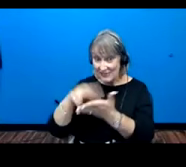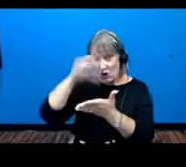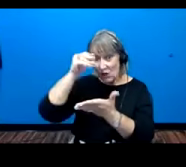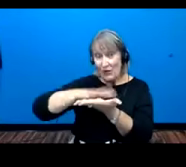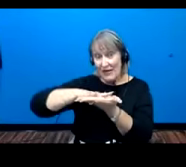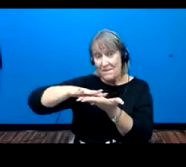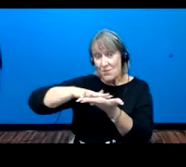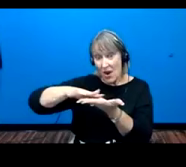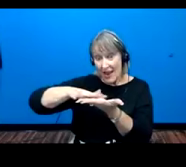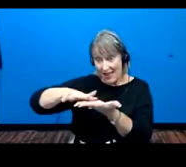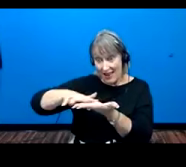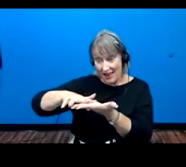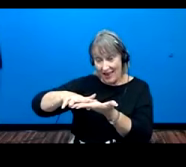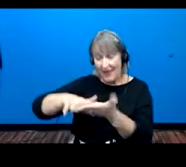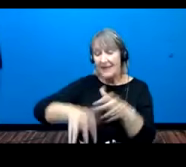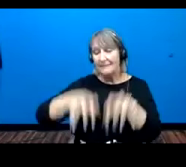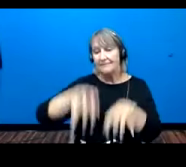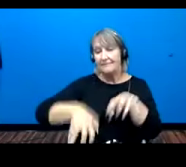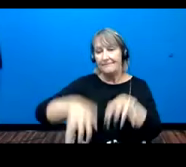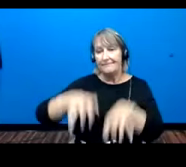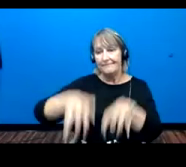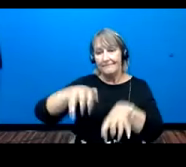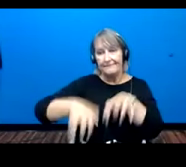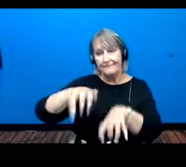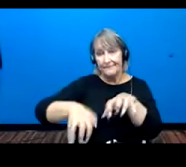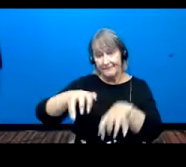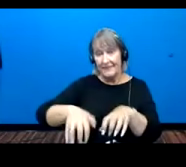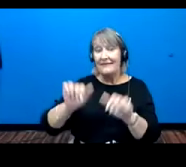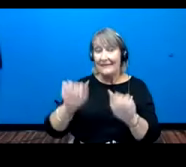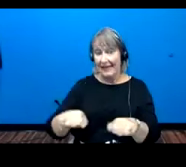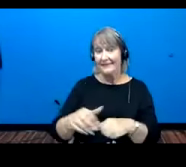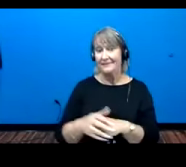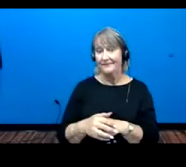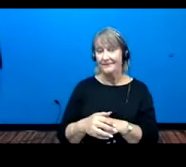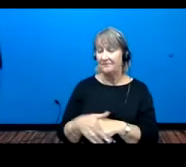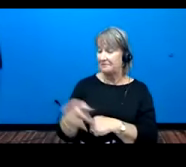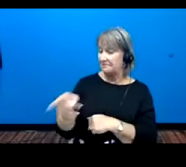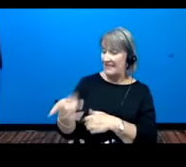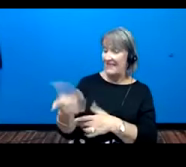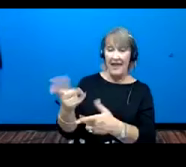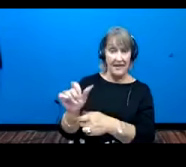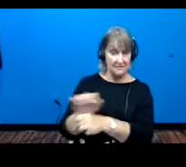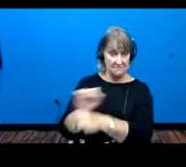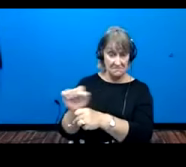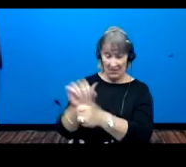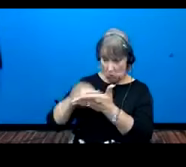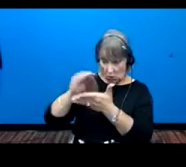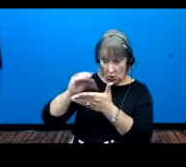of literary braille transcription to offenders so that they can go out and get work,